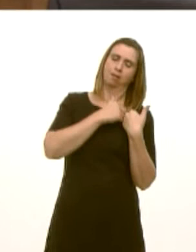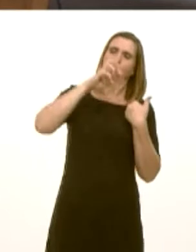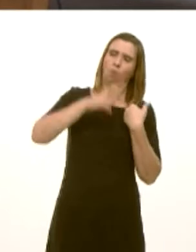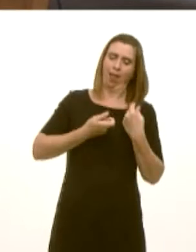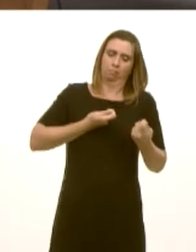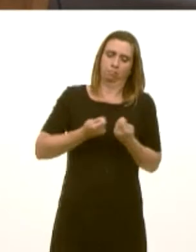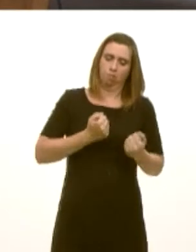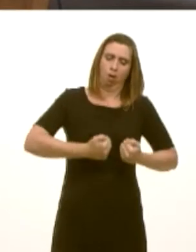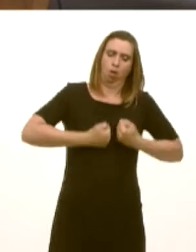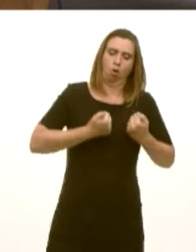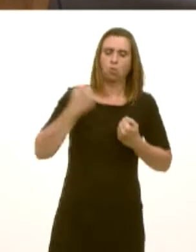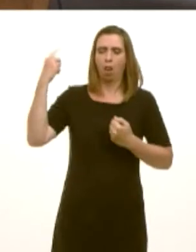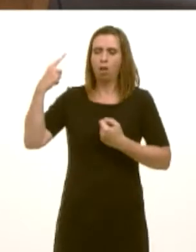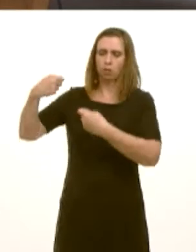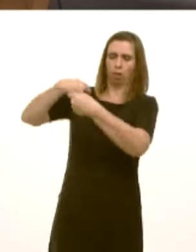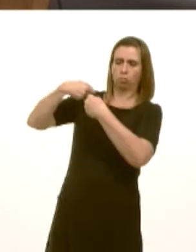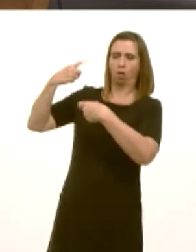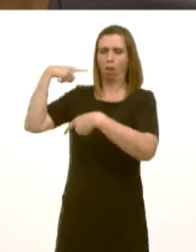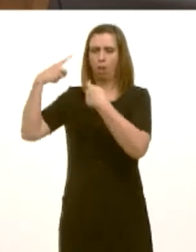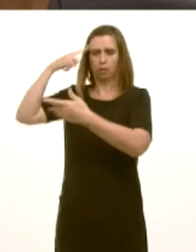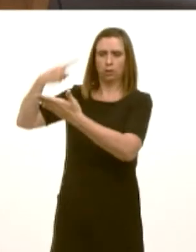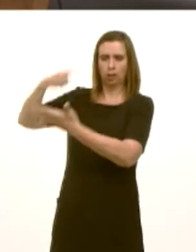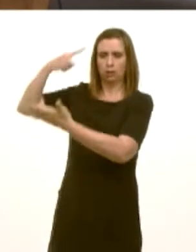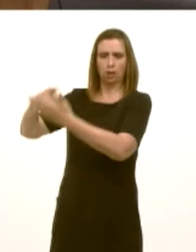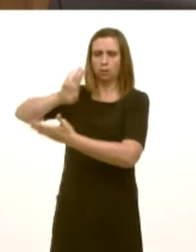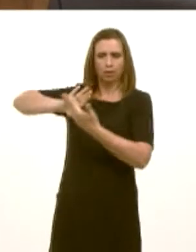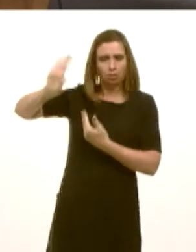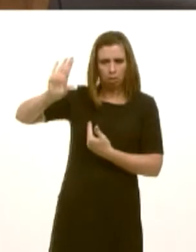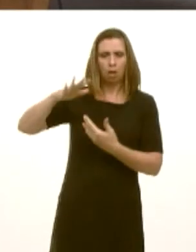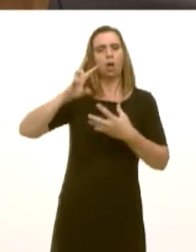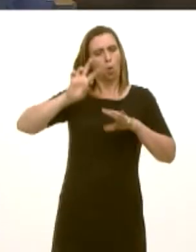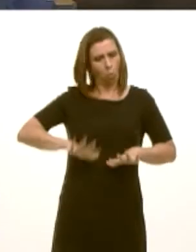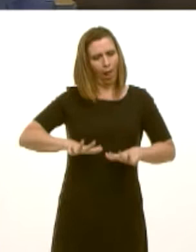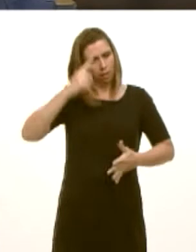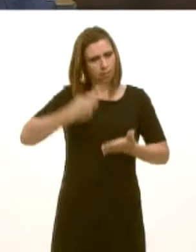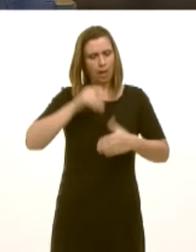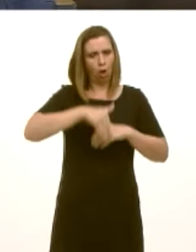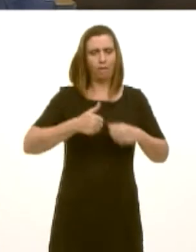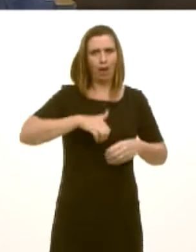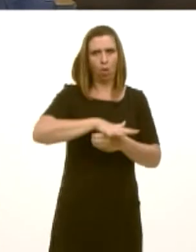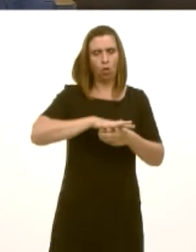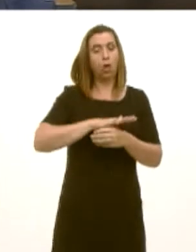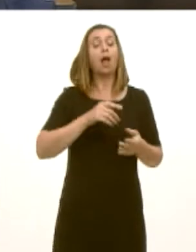from London. I cannot then argue that there shouldn't be equal consideration of devolution to local authorities.